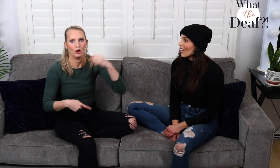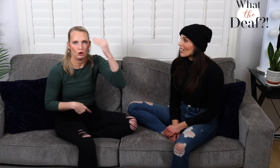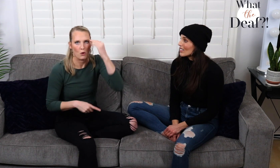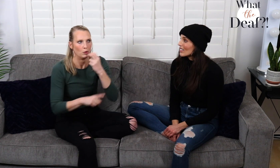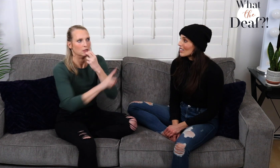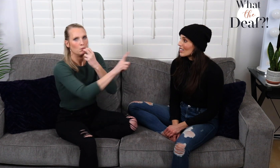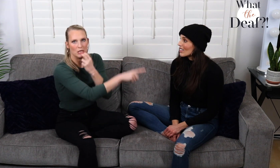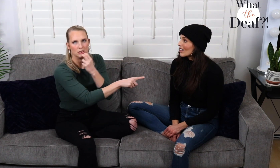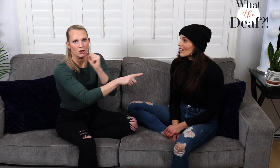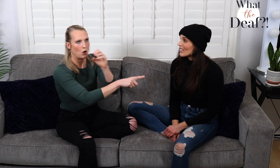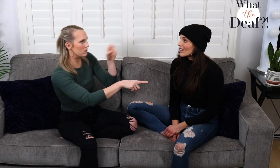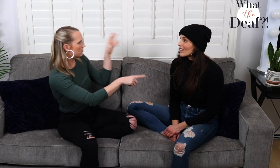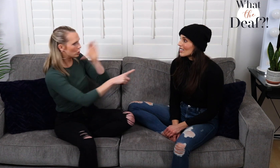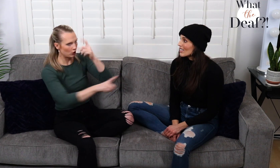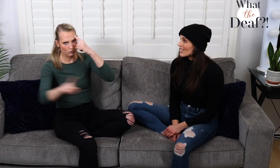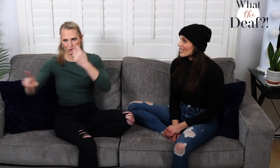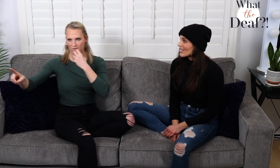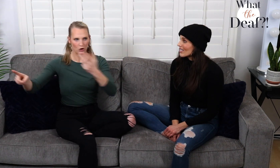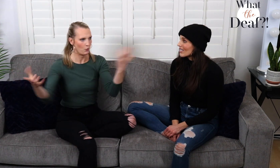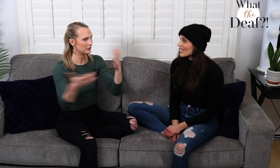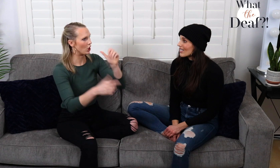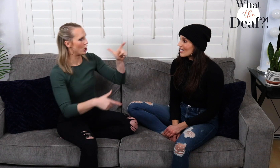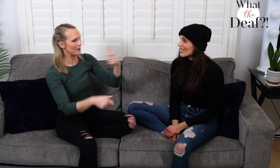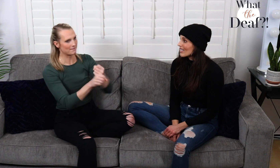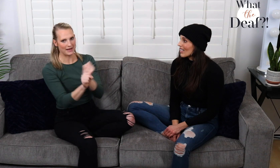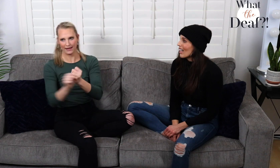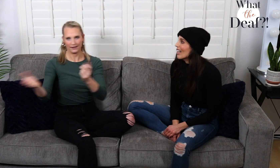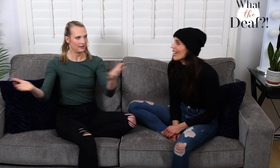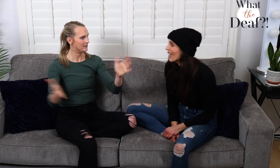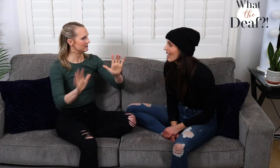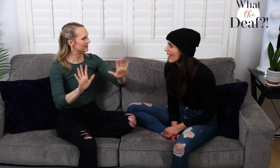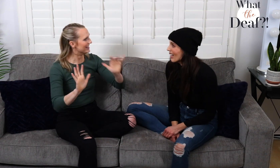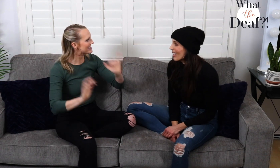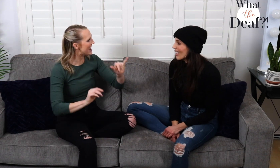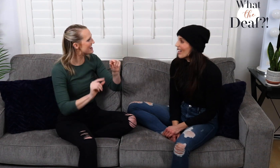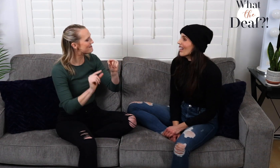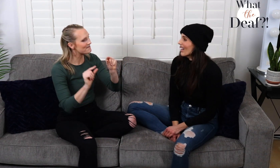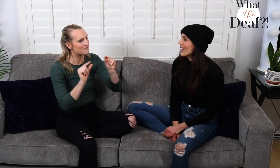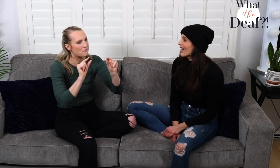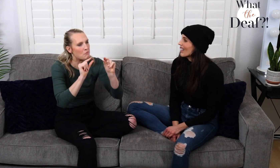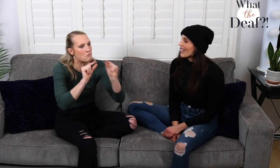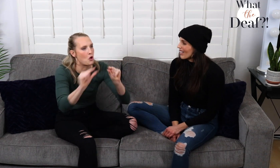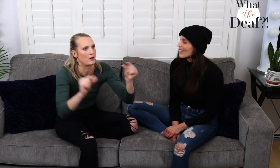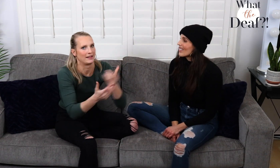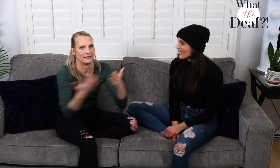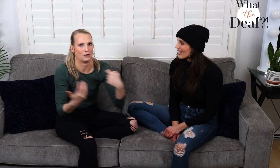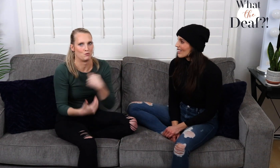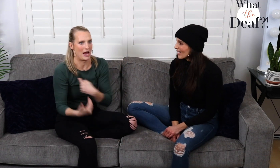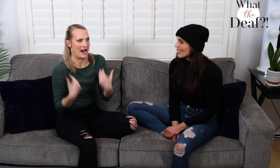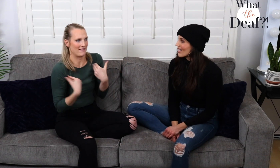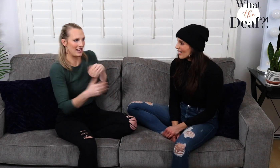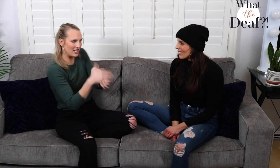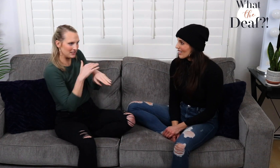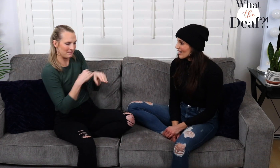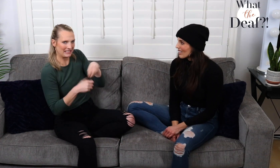when I knew that the refs blow the whistle and I look for the ref to see what call was made and so just small things like that, that we had access